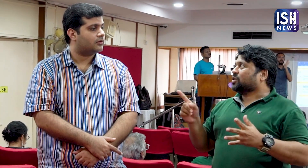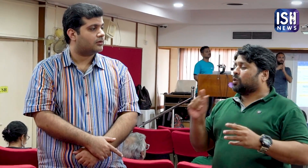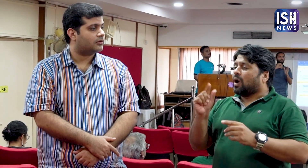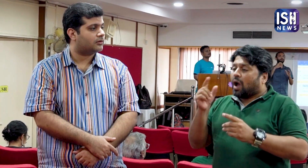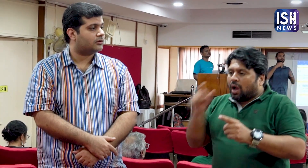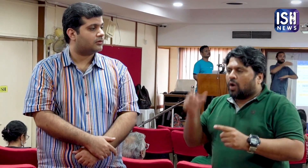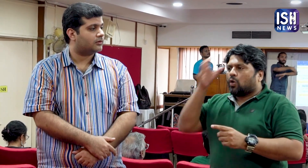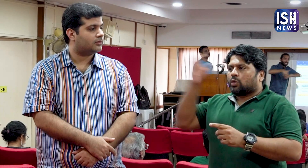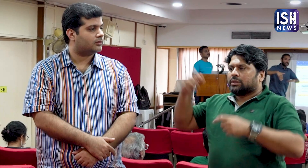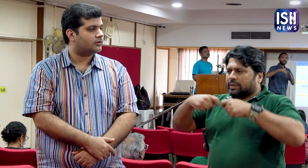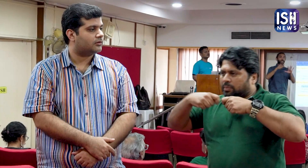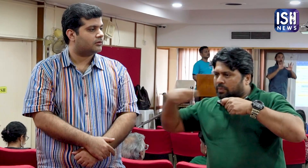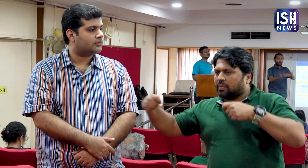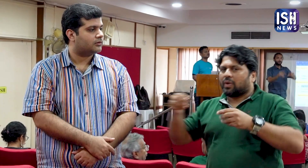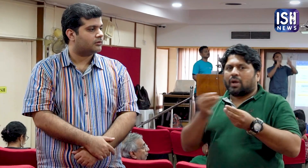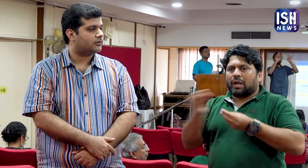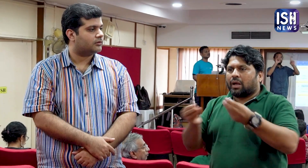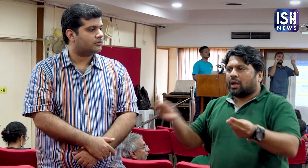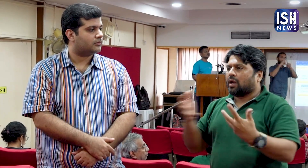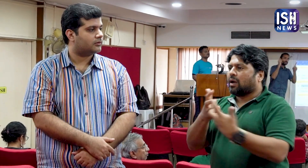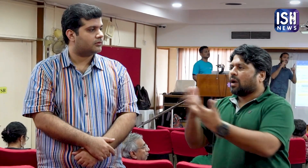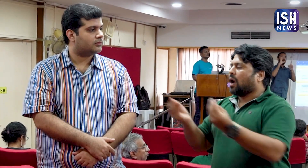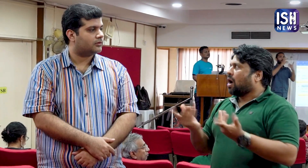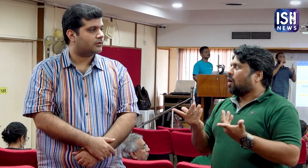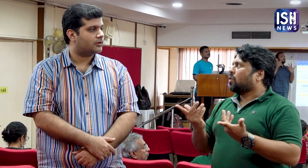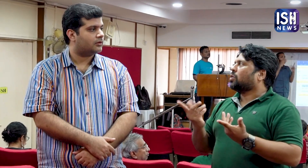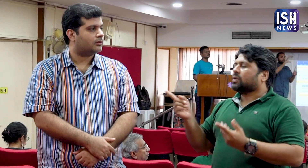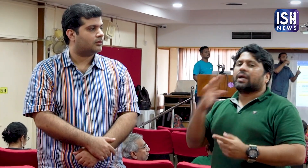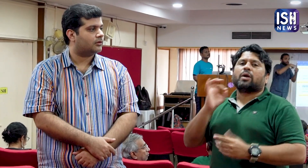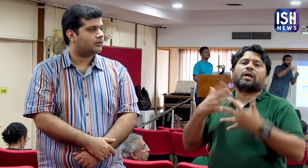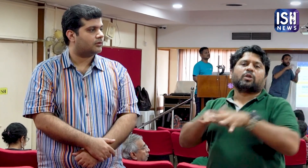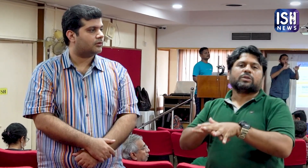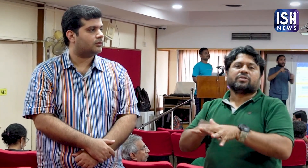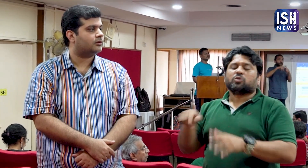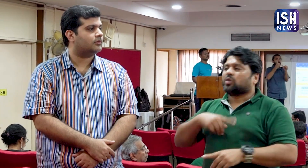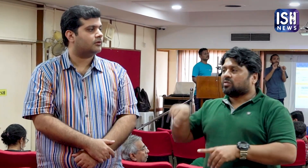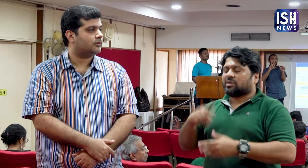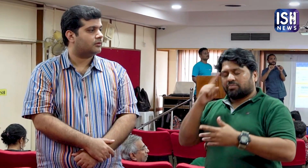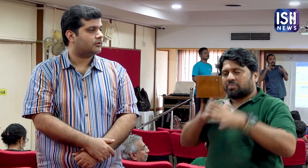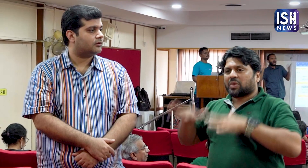We have to figure out how to elaborate this concept and find appropriate options for all. This is inclusivity.